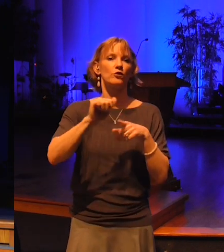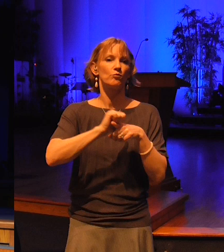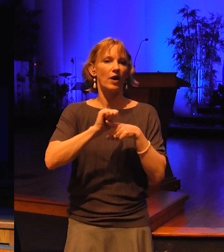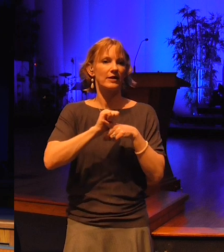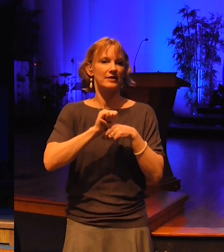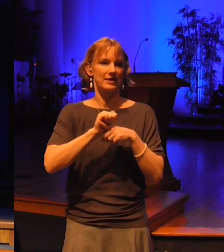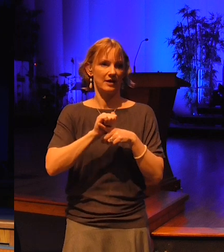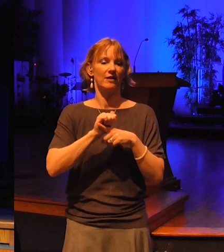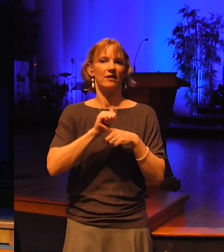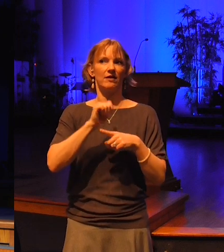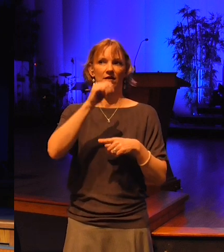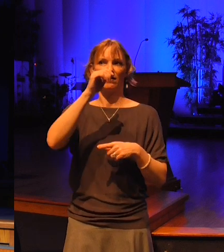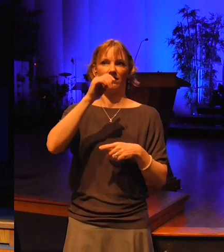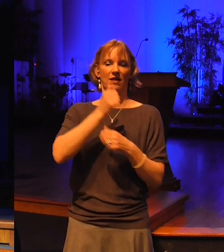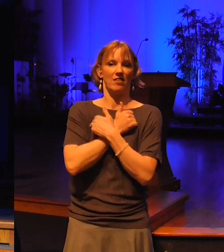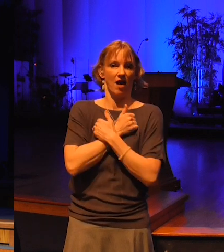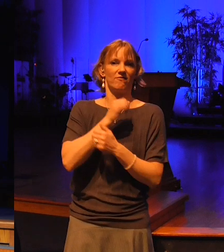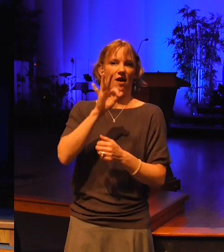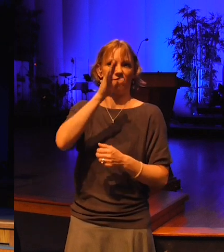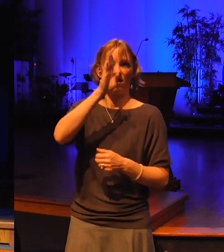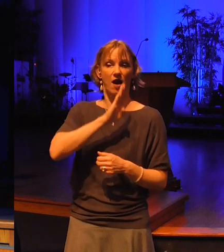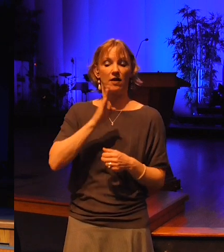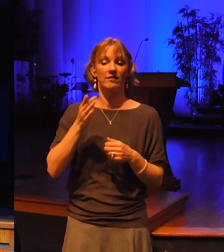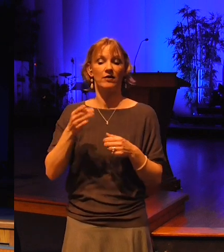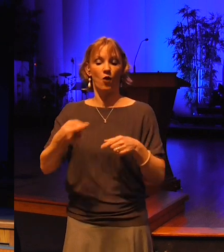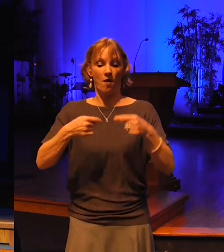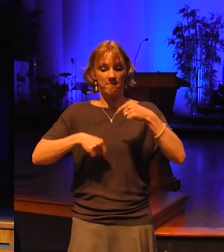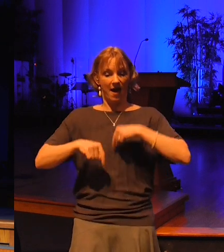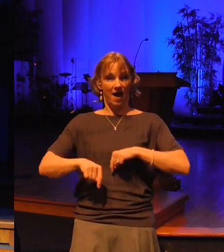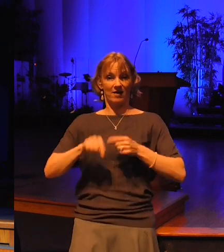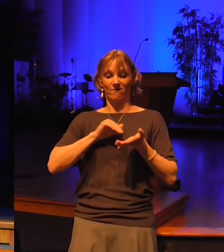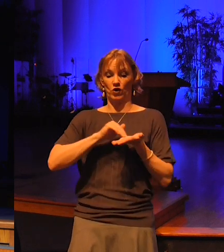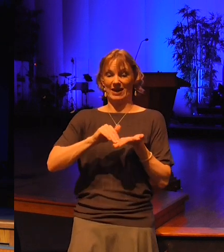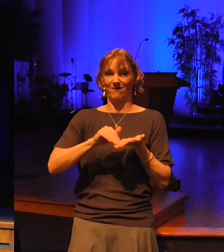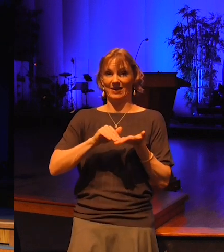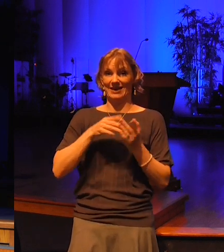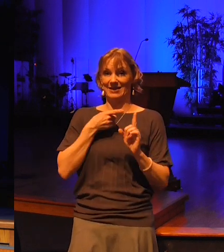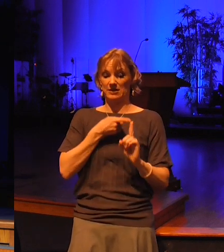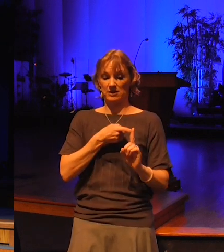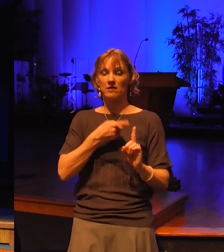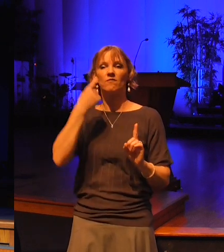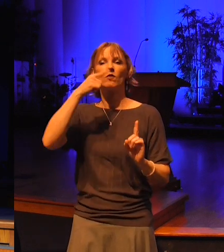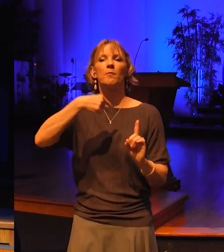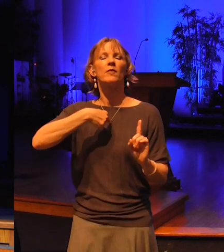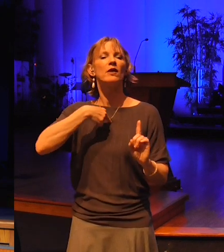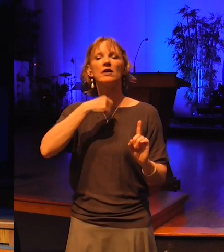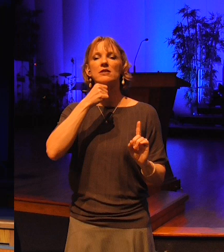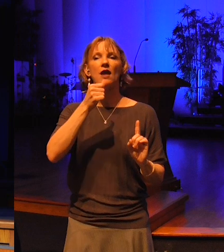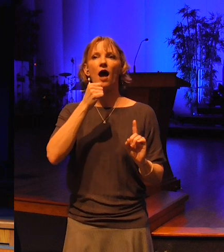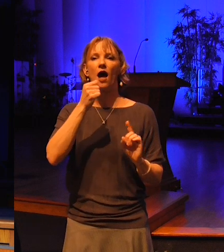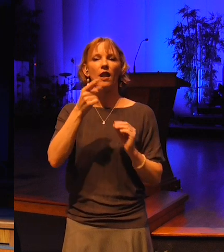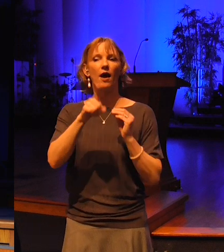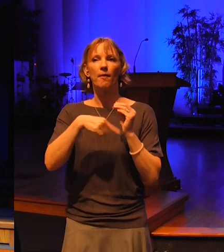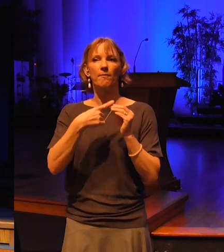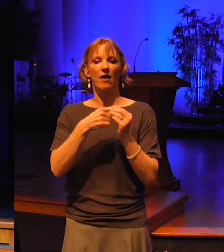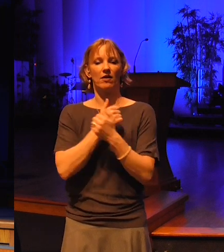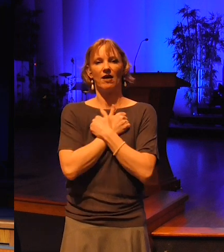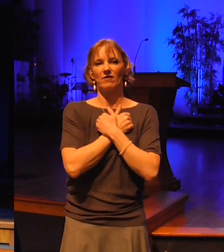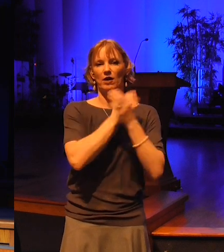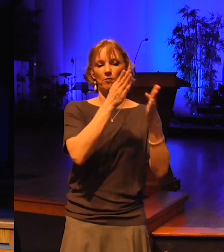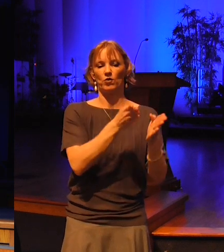in my experience back to forgiveness for me it's never about loving someone again myself it's it's